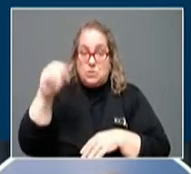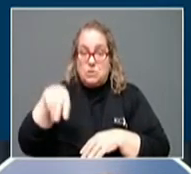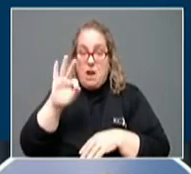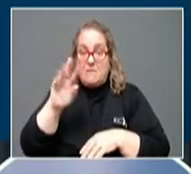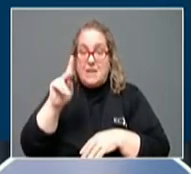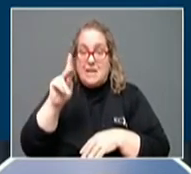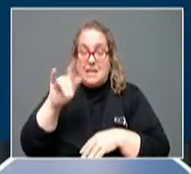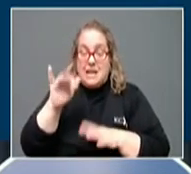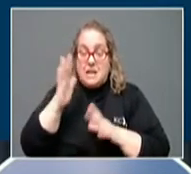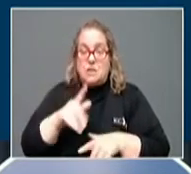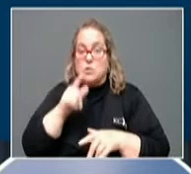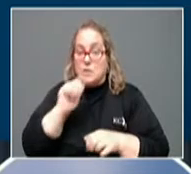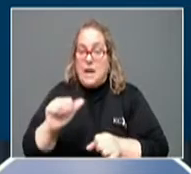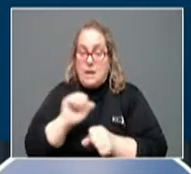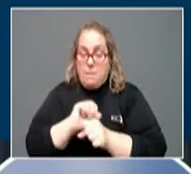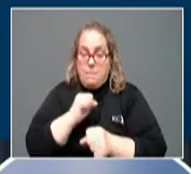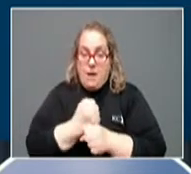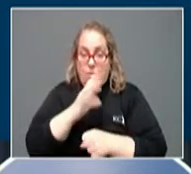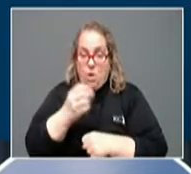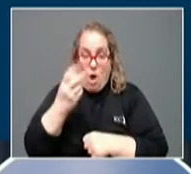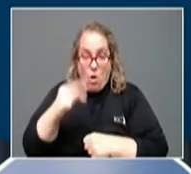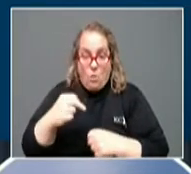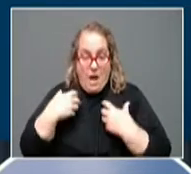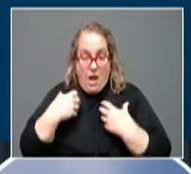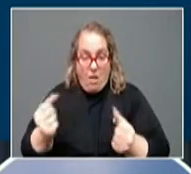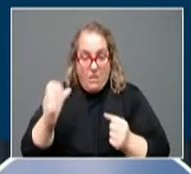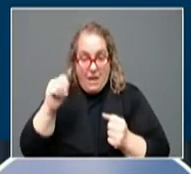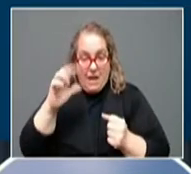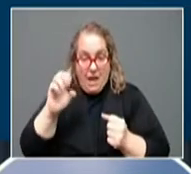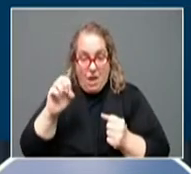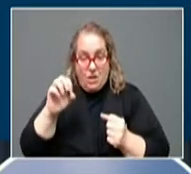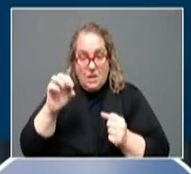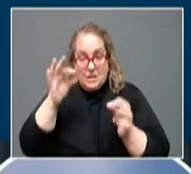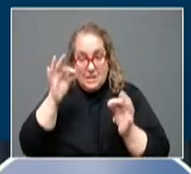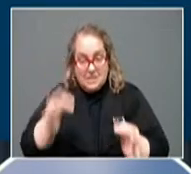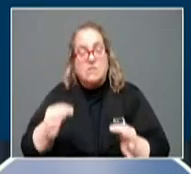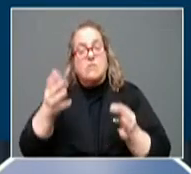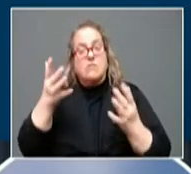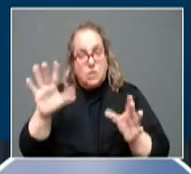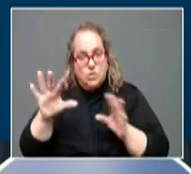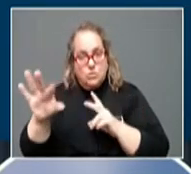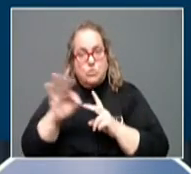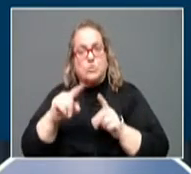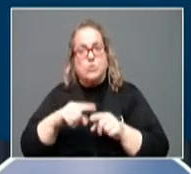healthcare decisions have chosen to get vaccinated. The changes this week are